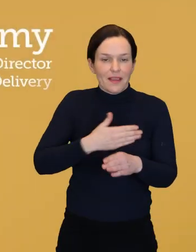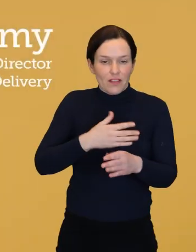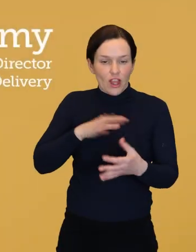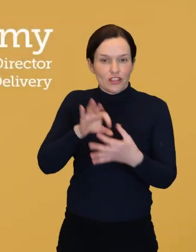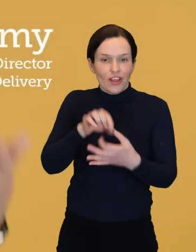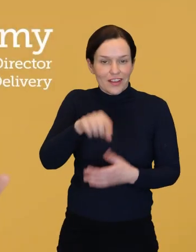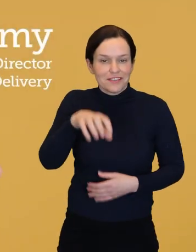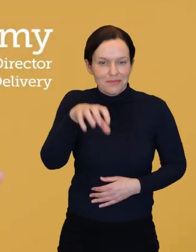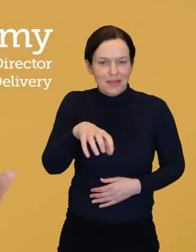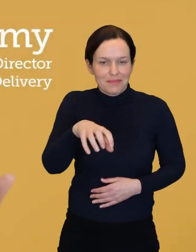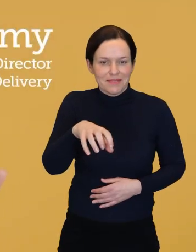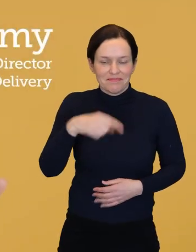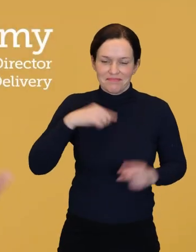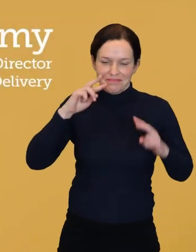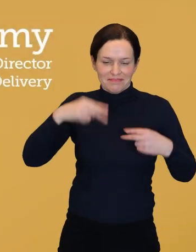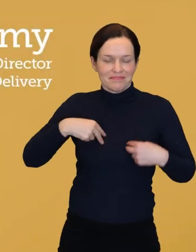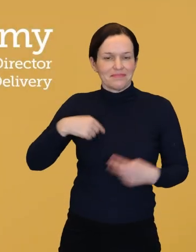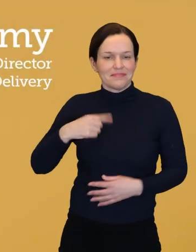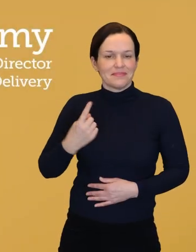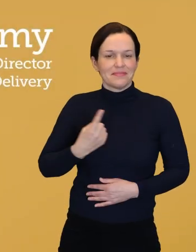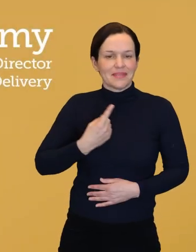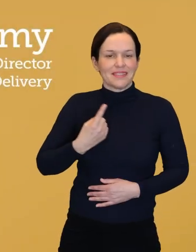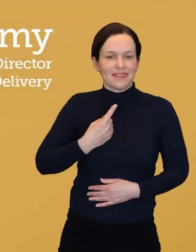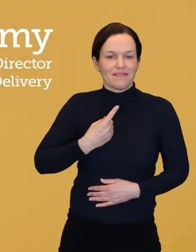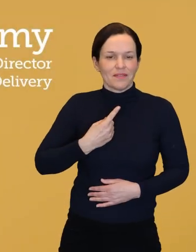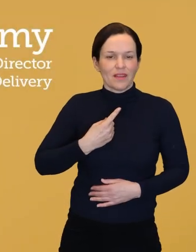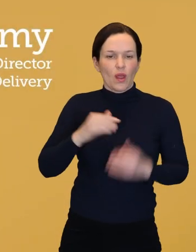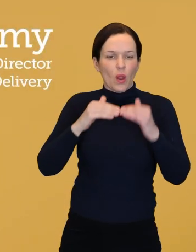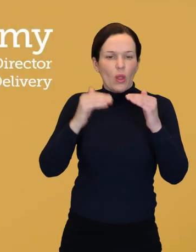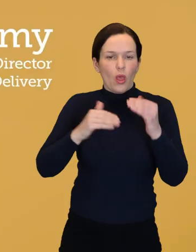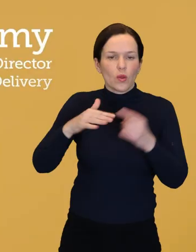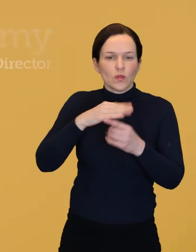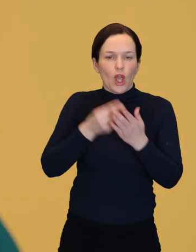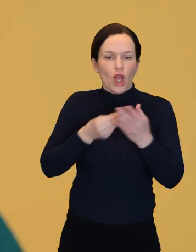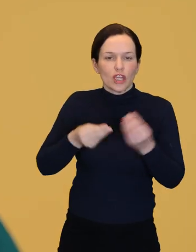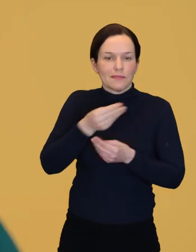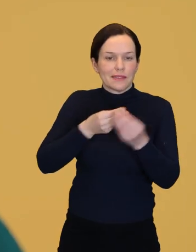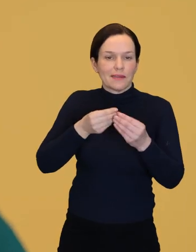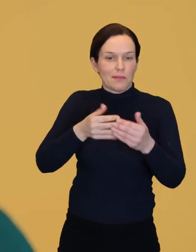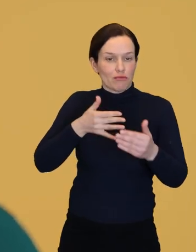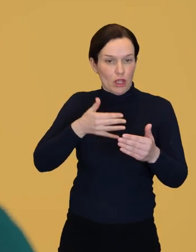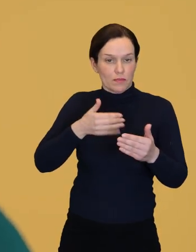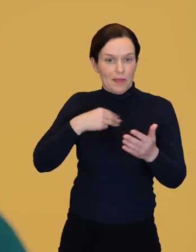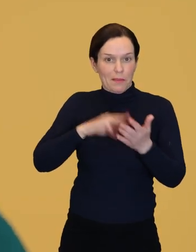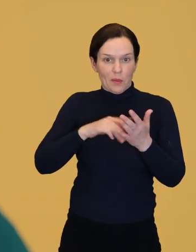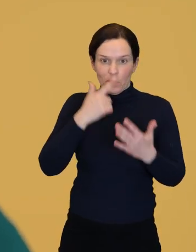Even before I joined the department, I would class myself as being from a low socio-economic background. My mum was 17 when I was born,